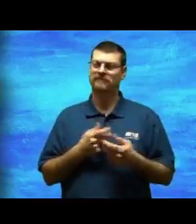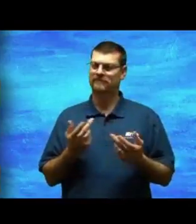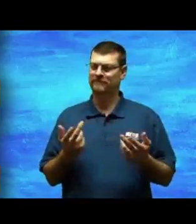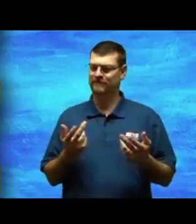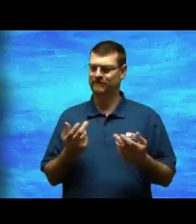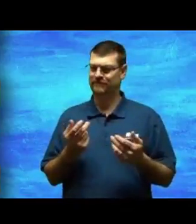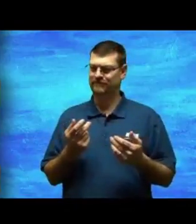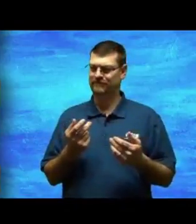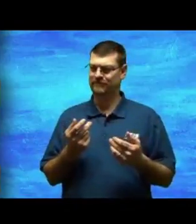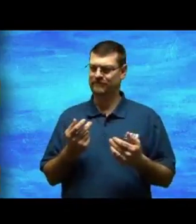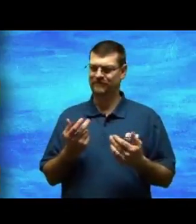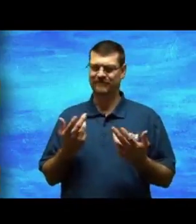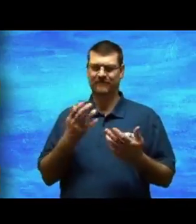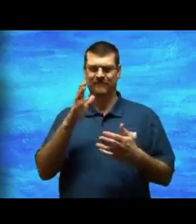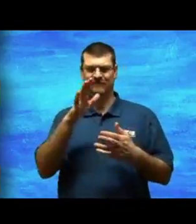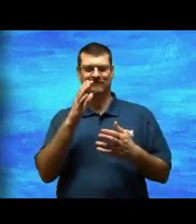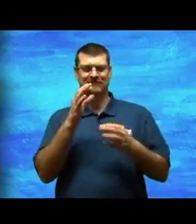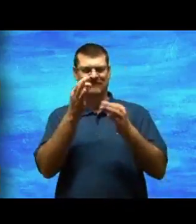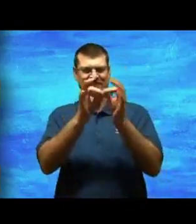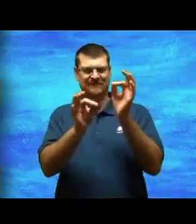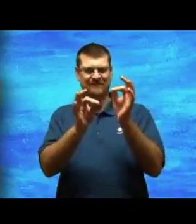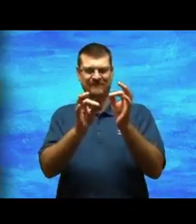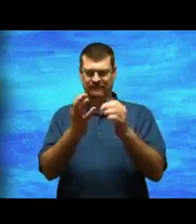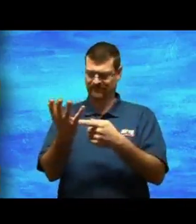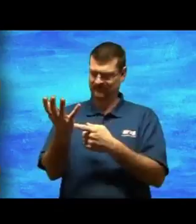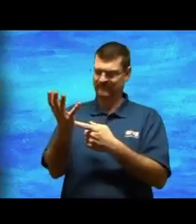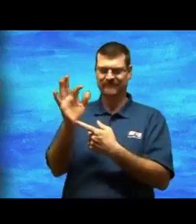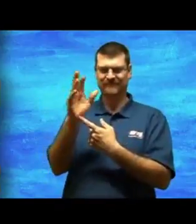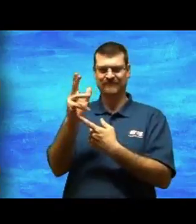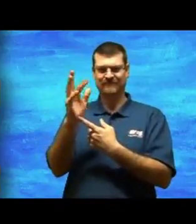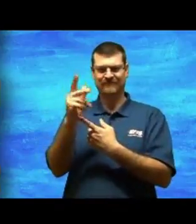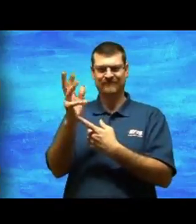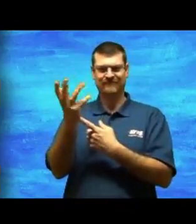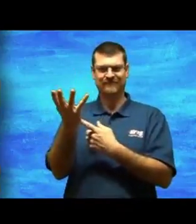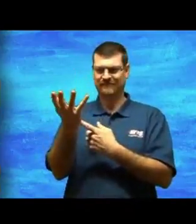In my work with others.